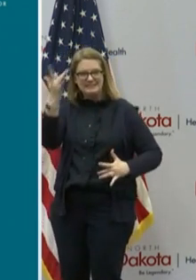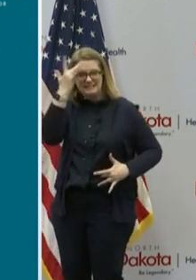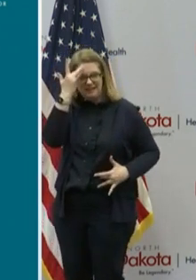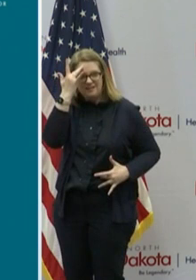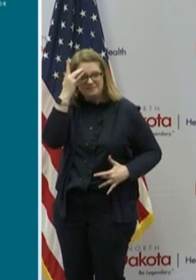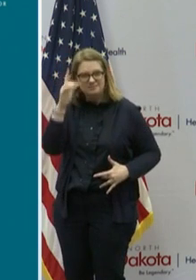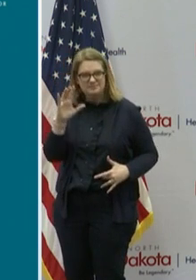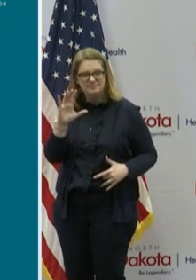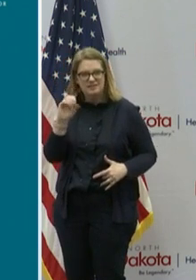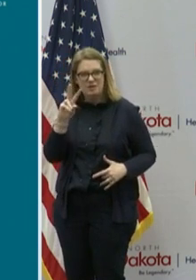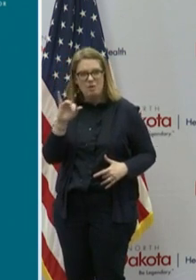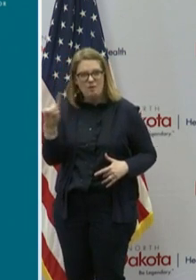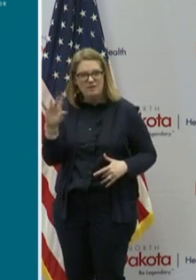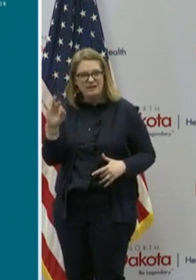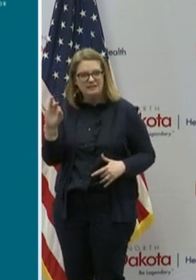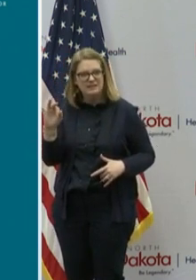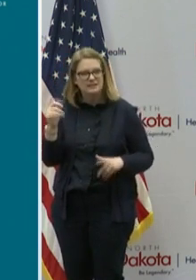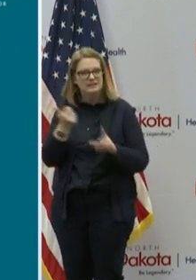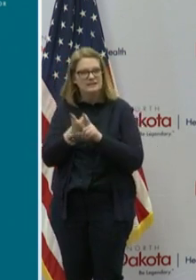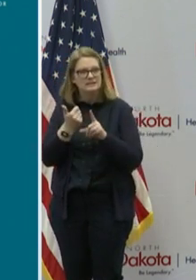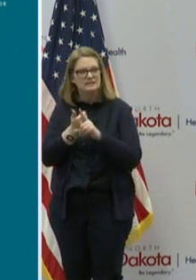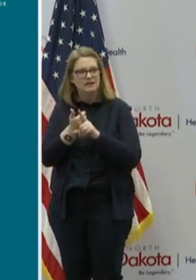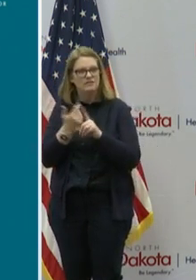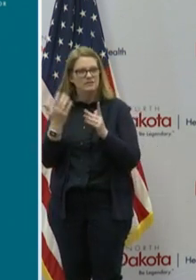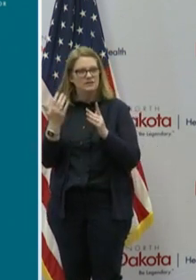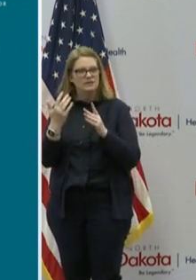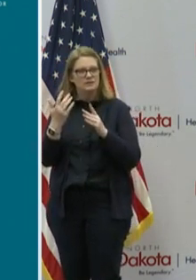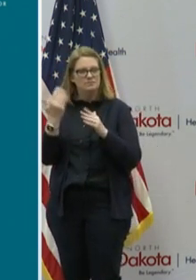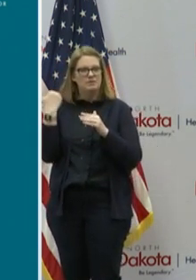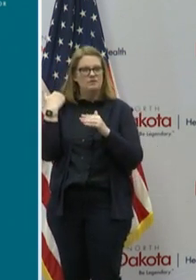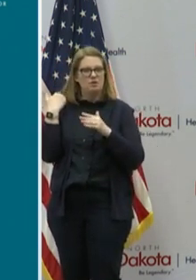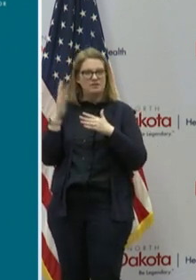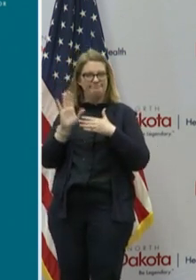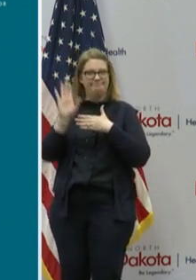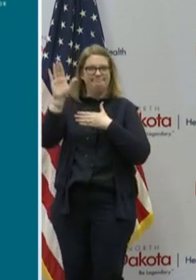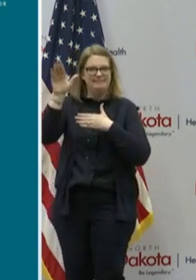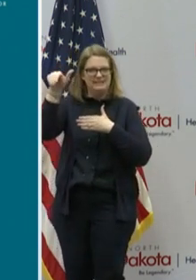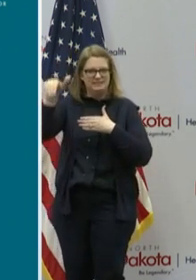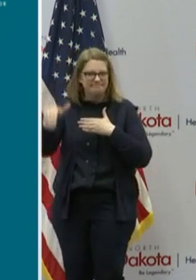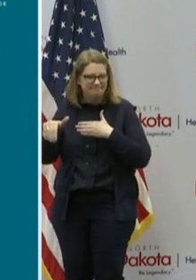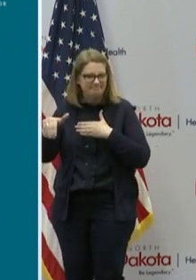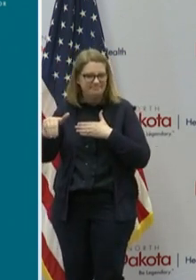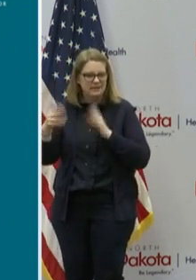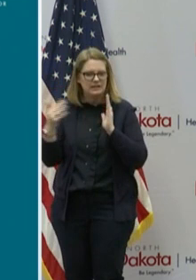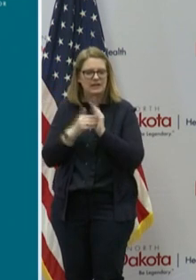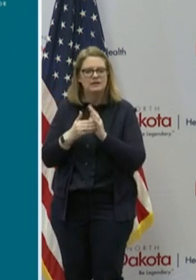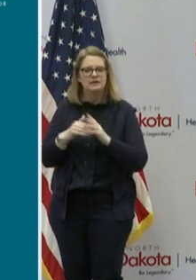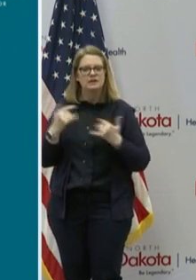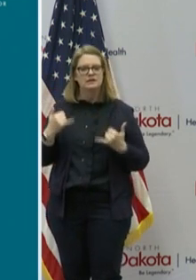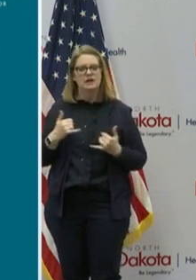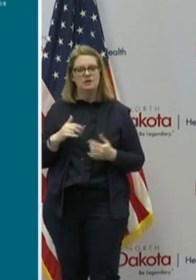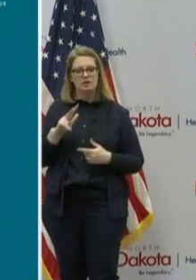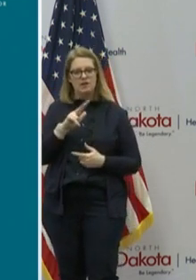ON THE NEXT SLIDE ON NET CASE OF BREAKDOWN, WE'RE AT 636 ACTIVE CONFIRMED CASES AND OF COURSE,